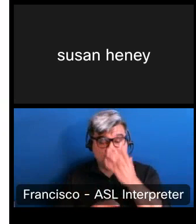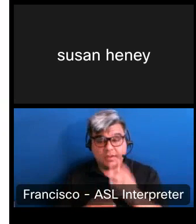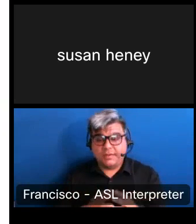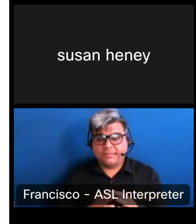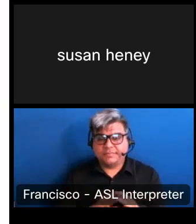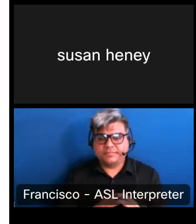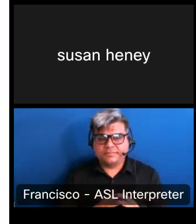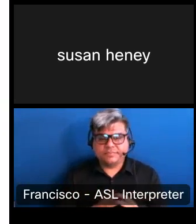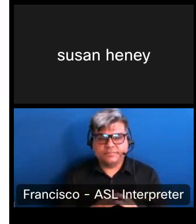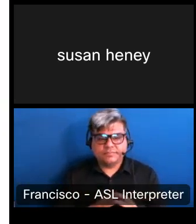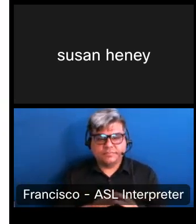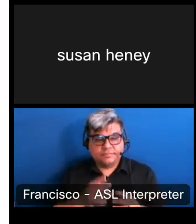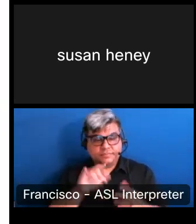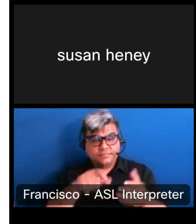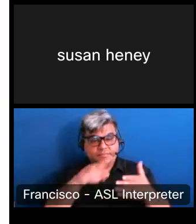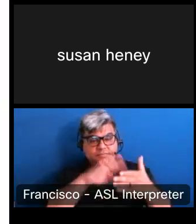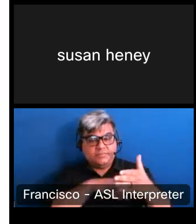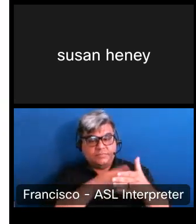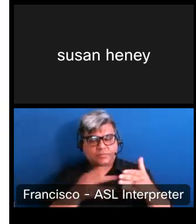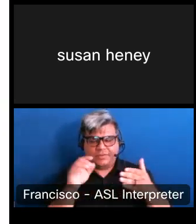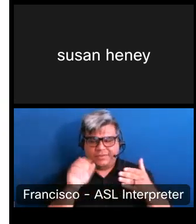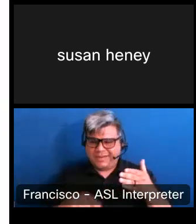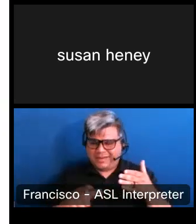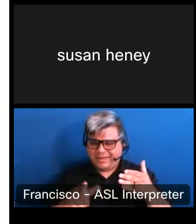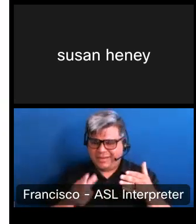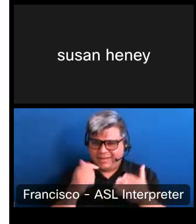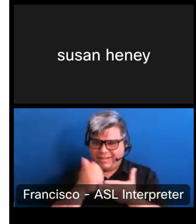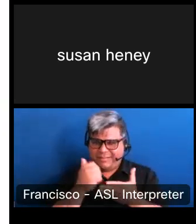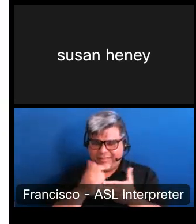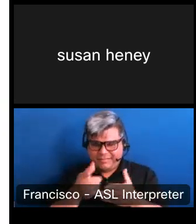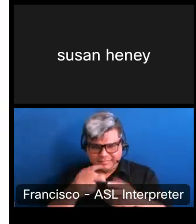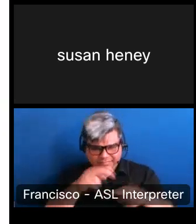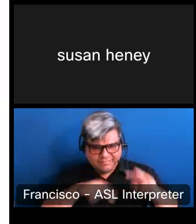This chart can act as a guide as to which data release would best suit your needs. I can tell